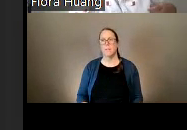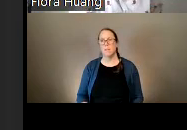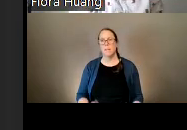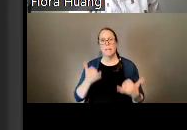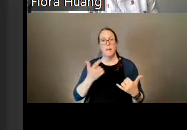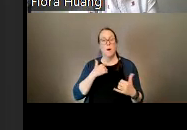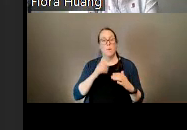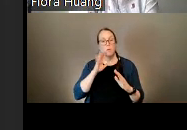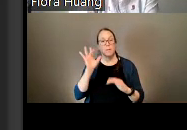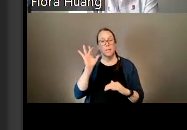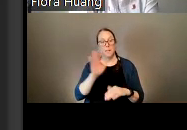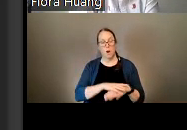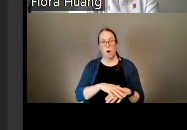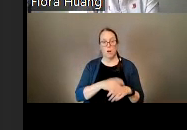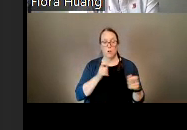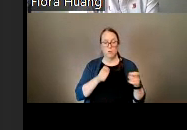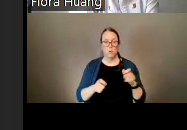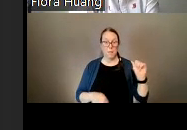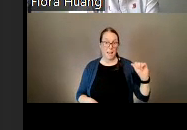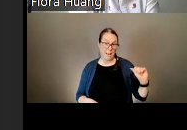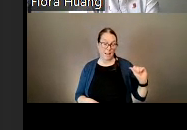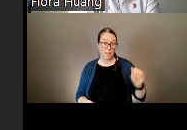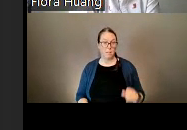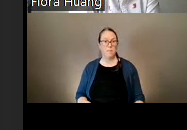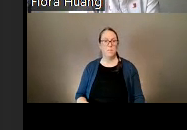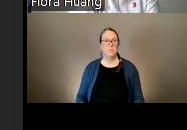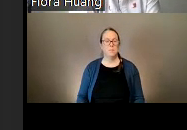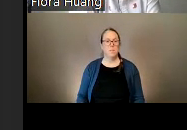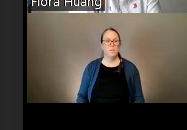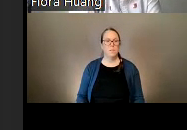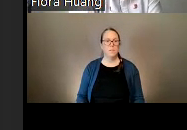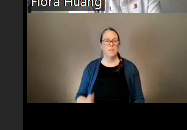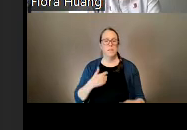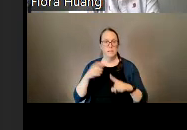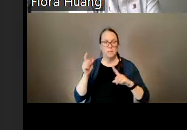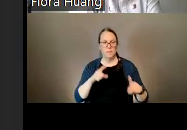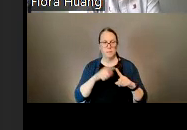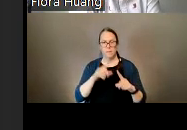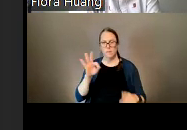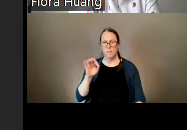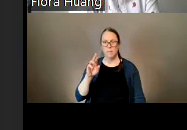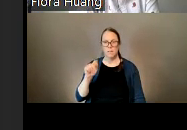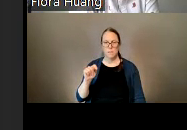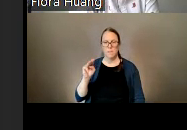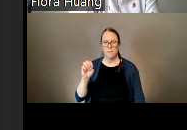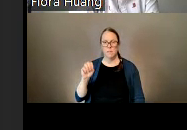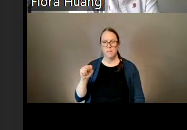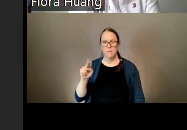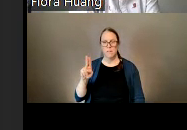so everything is selected. And then I'm going to go to the font menu that we were just in, let me change the font color.